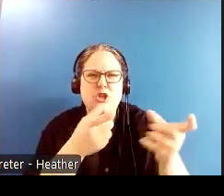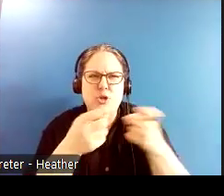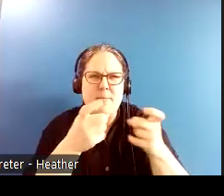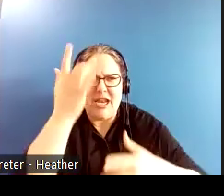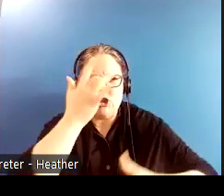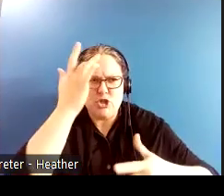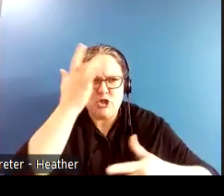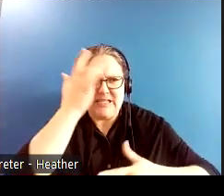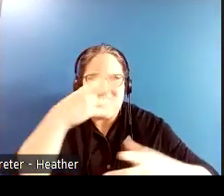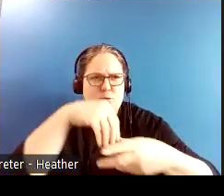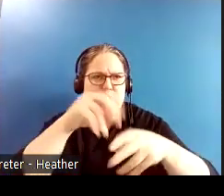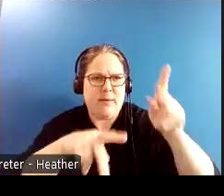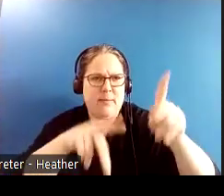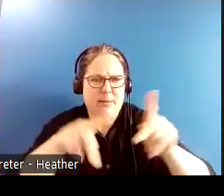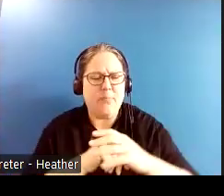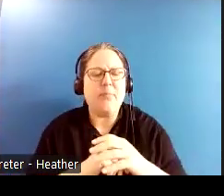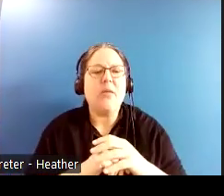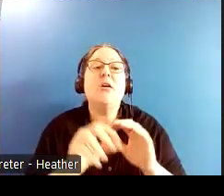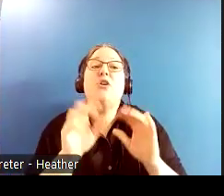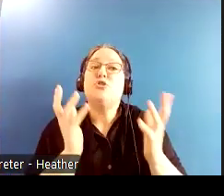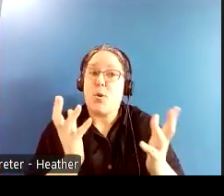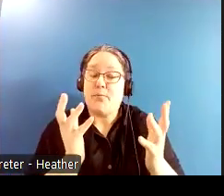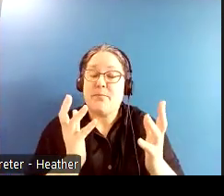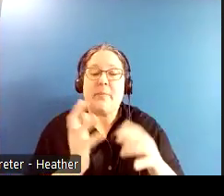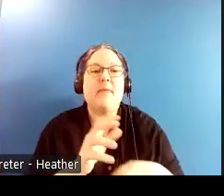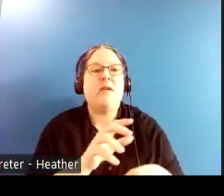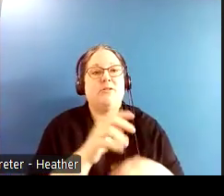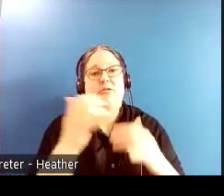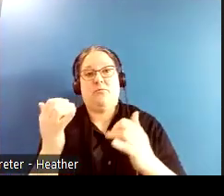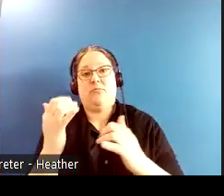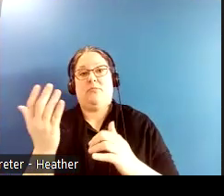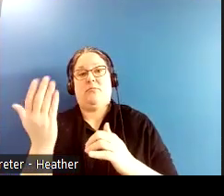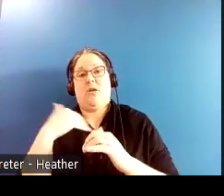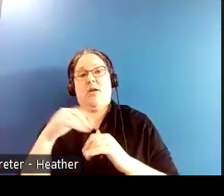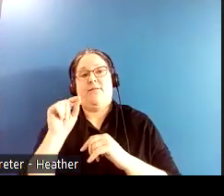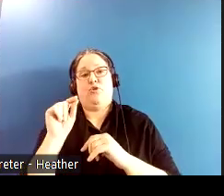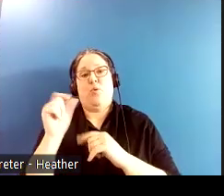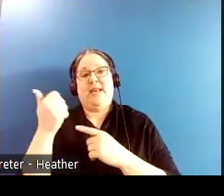in their populations. And so in the same way that the 2010s ushered in a new era of complex